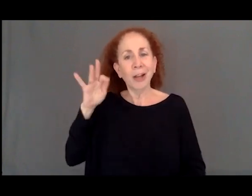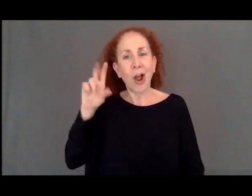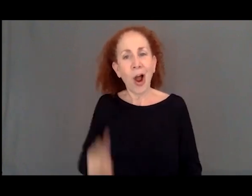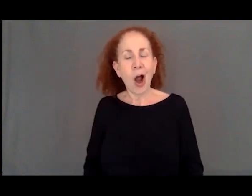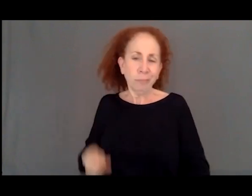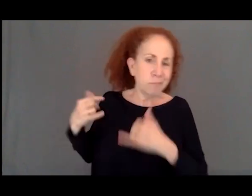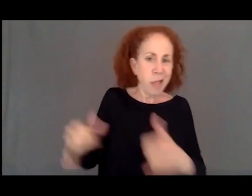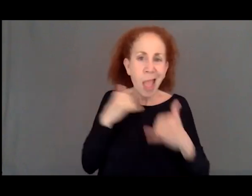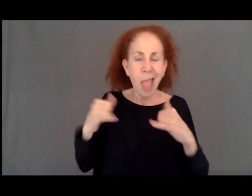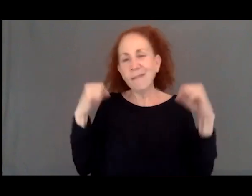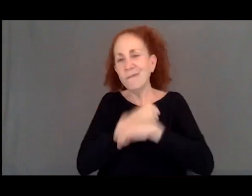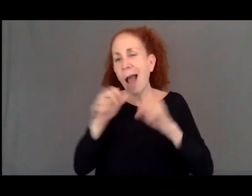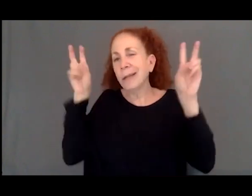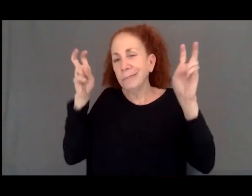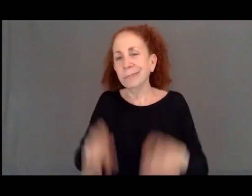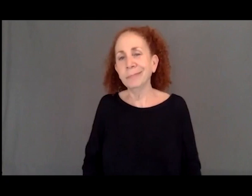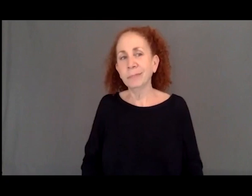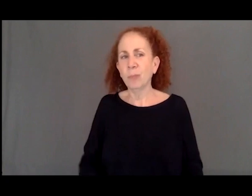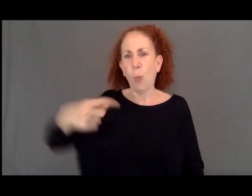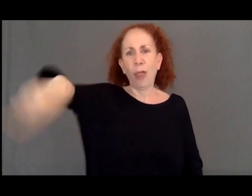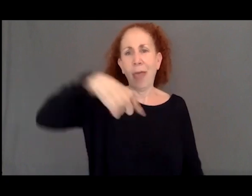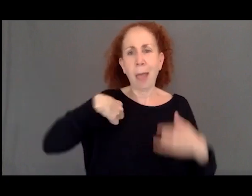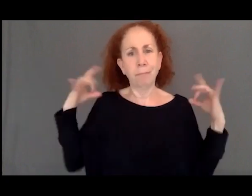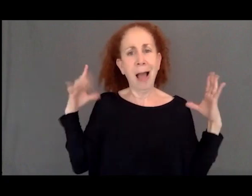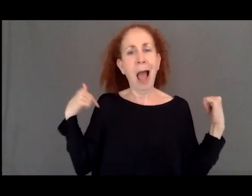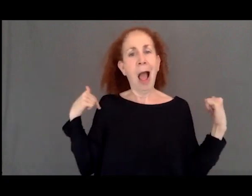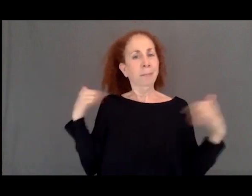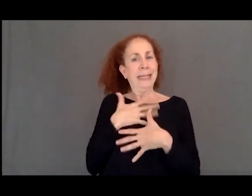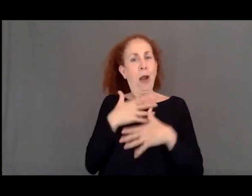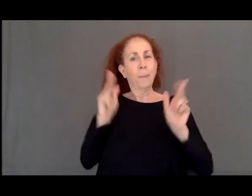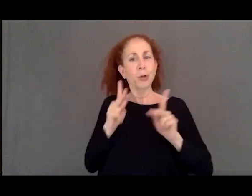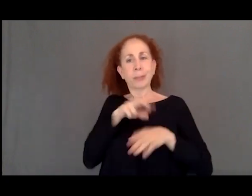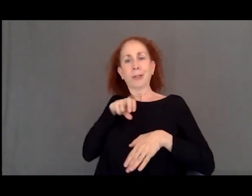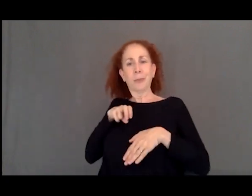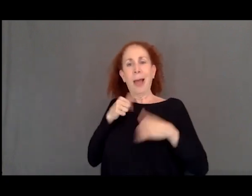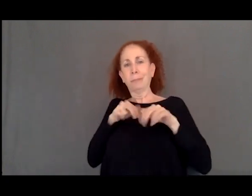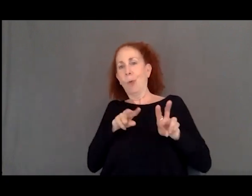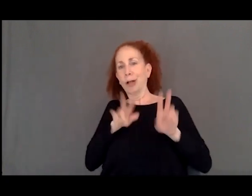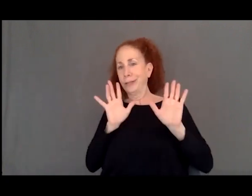We just kicked and flailed at each other harmlessly. They did. I'm a coward, so I always stood in the back of my little gang.